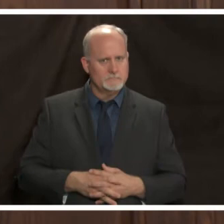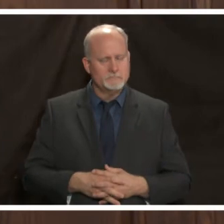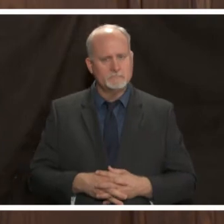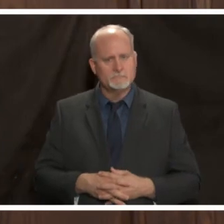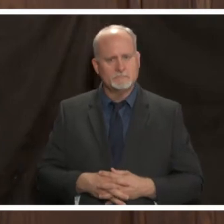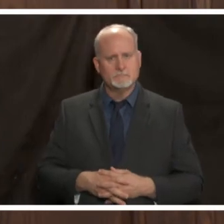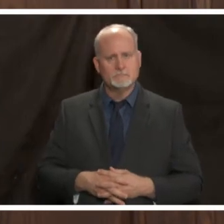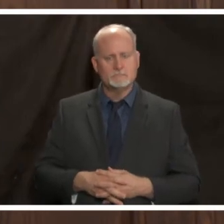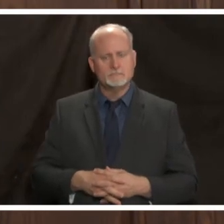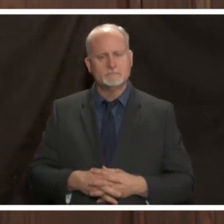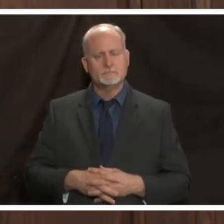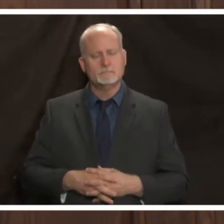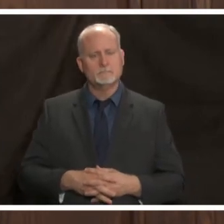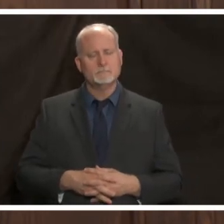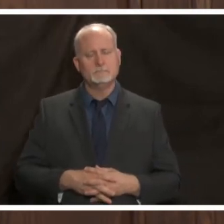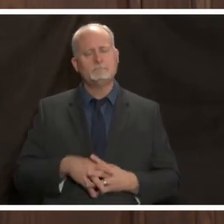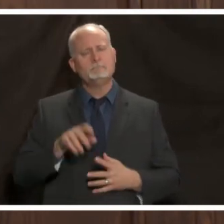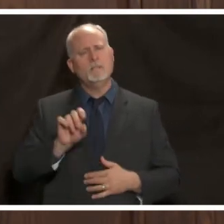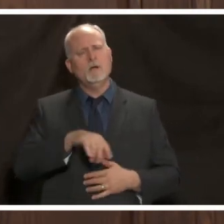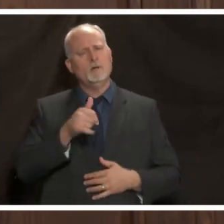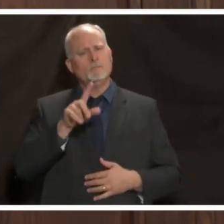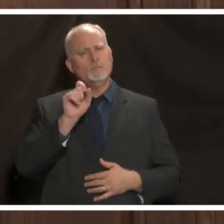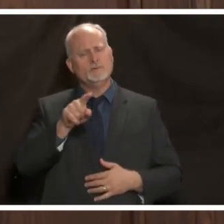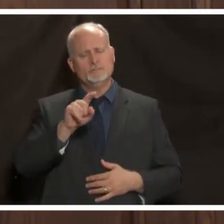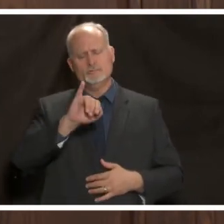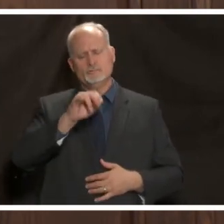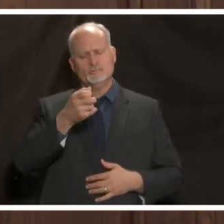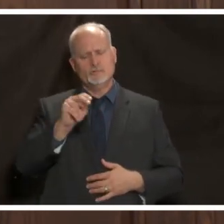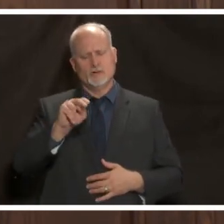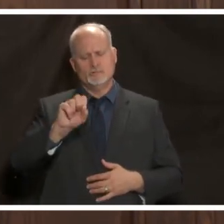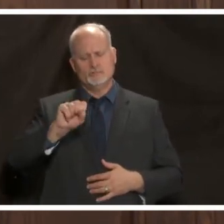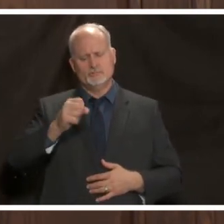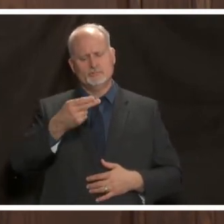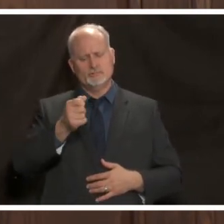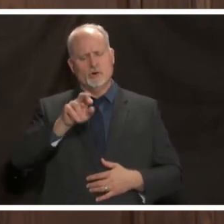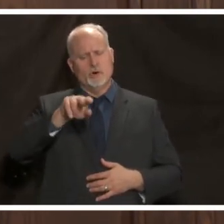thank you um we have a question from johnsharpwithal.com um essentially